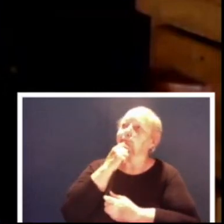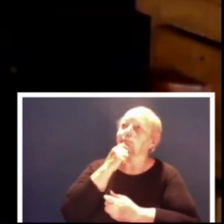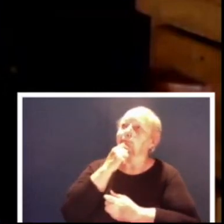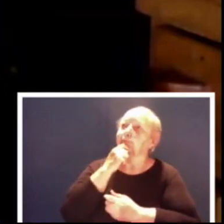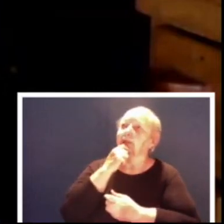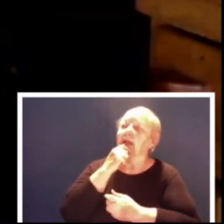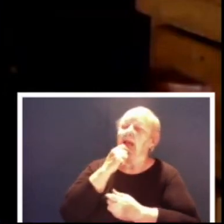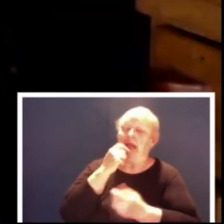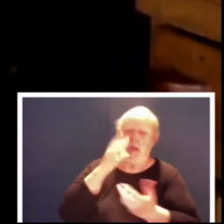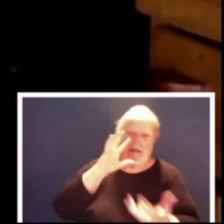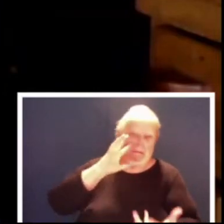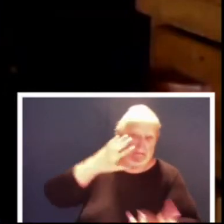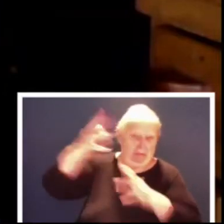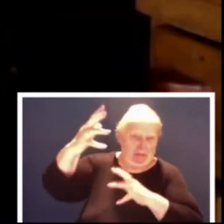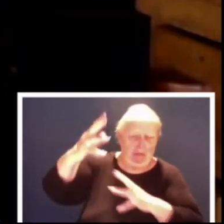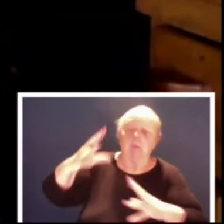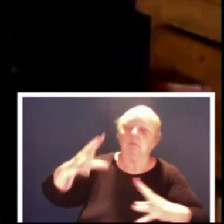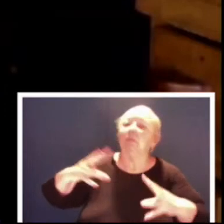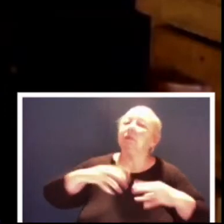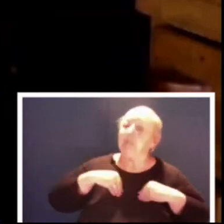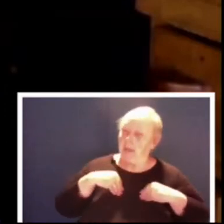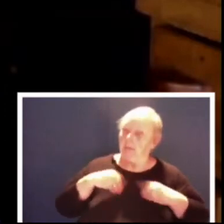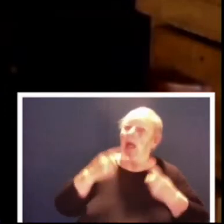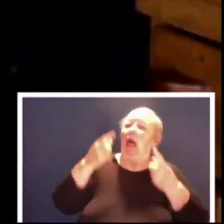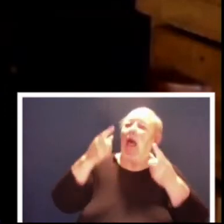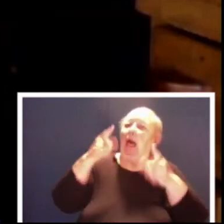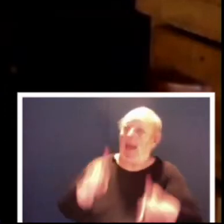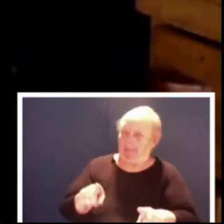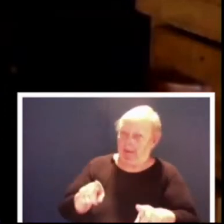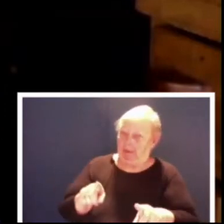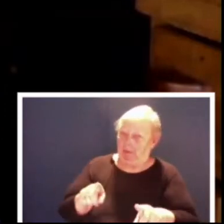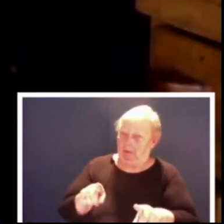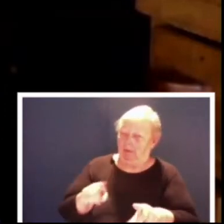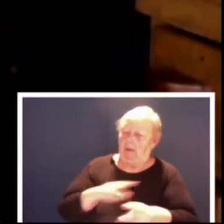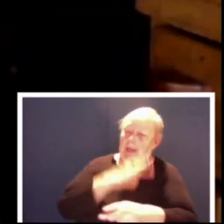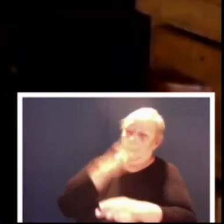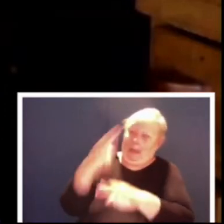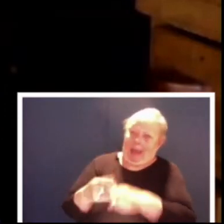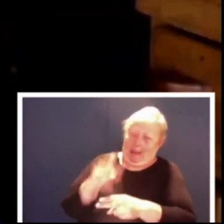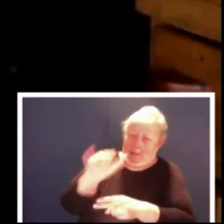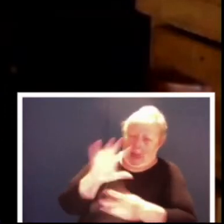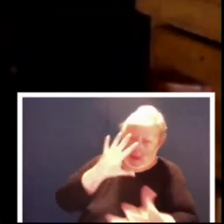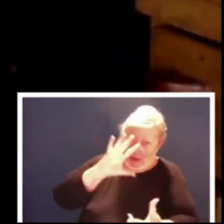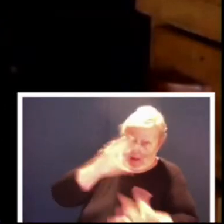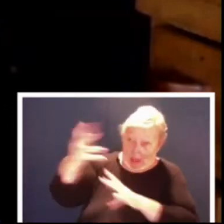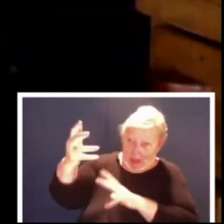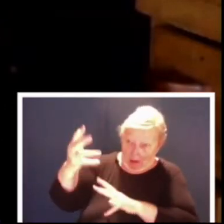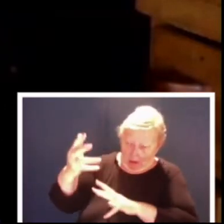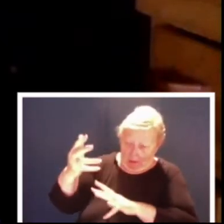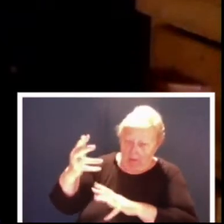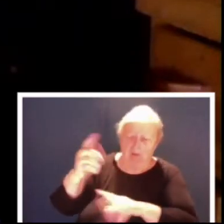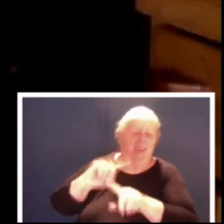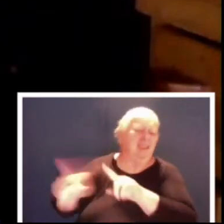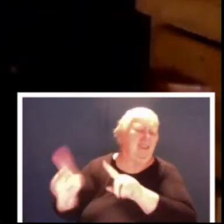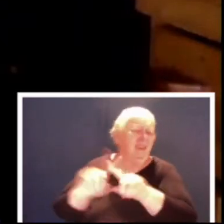And so, I mean chaos comes in so many different forms. And like, mentioned in the talk with noise